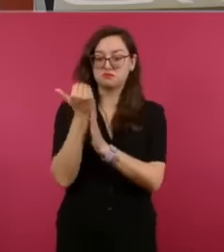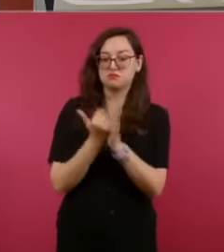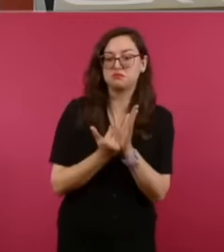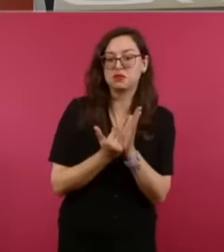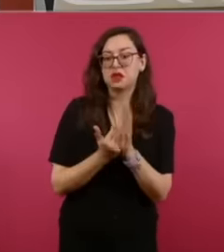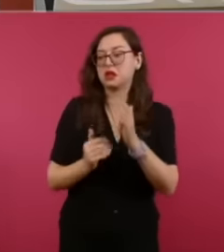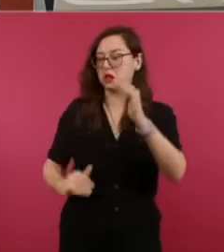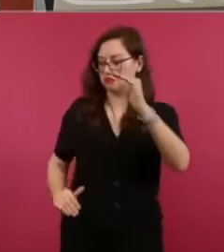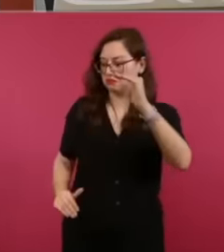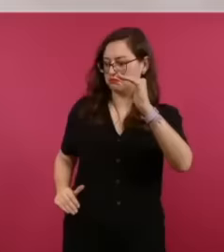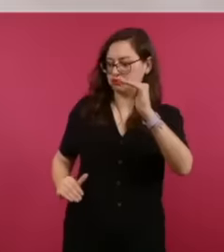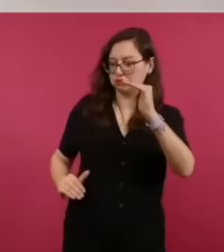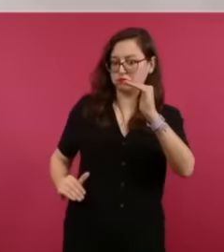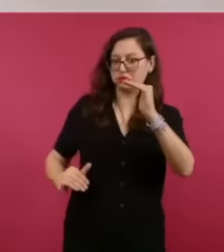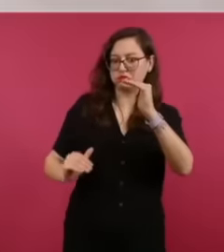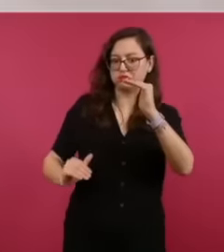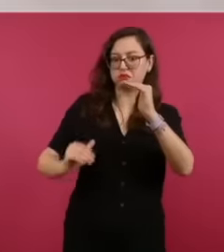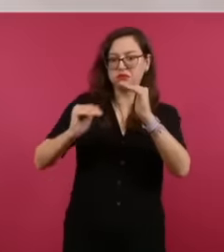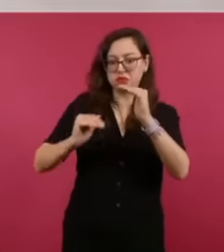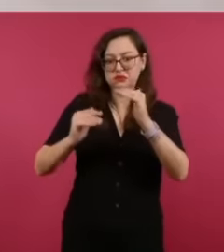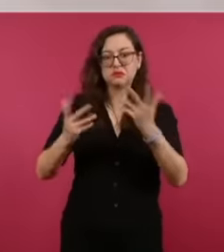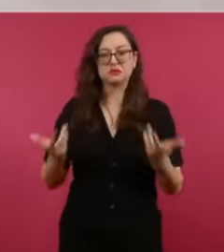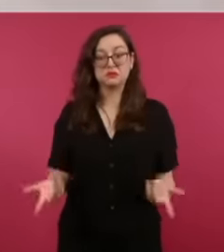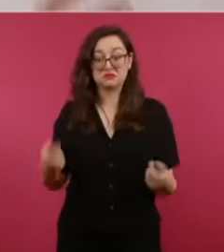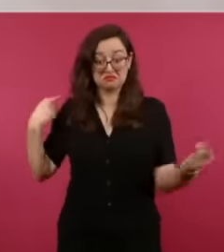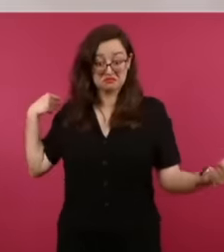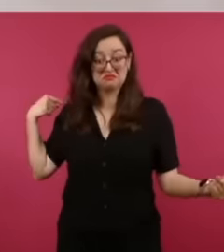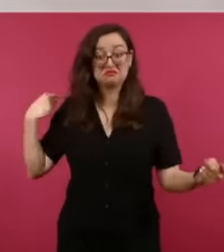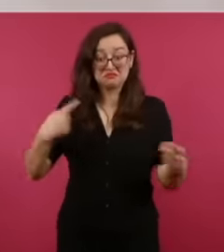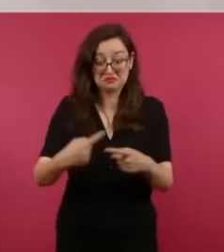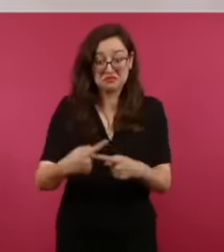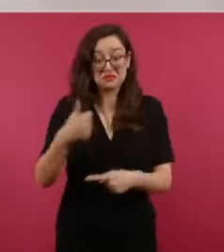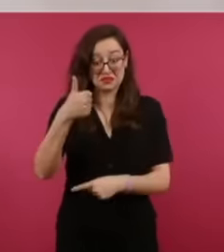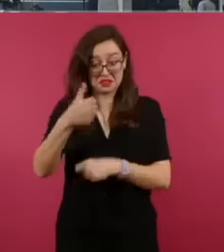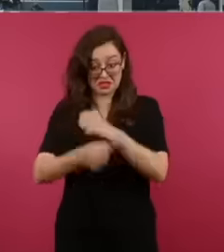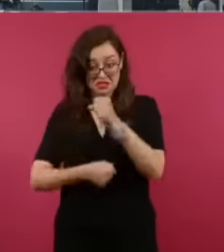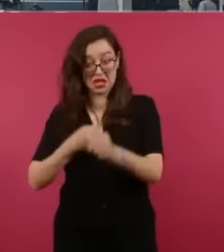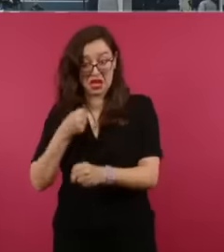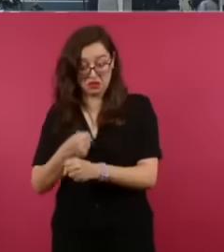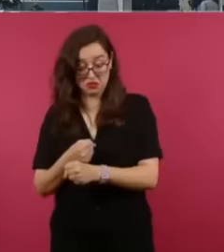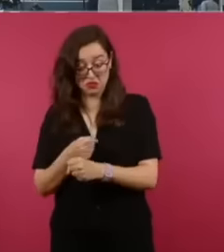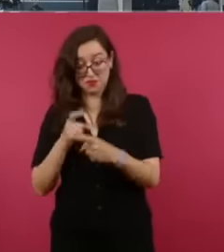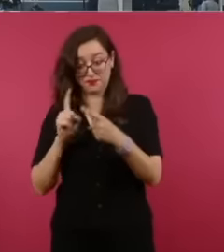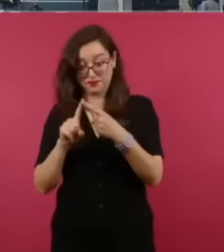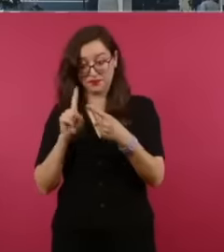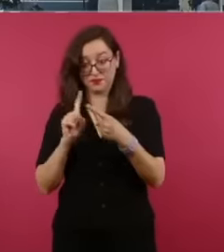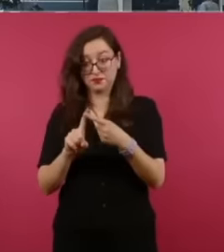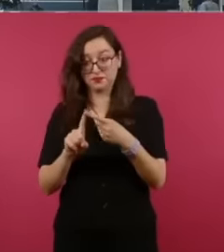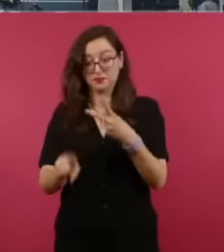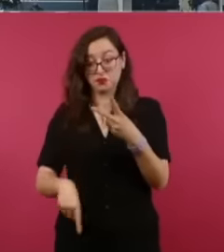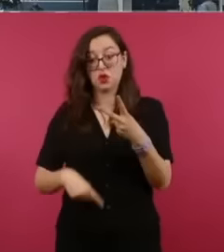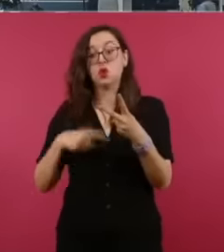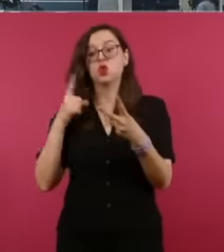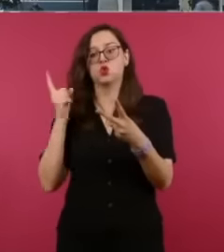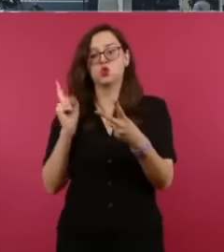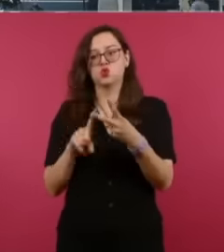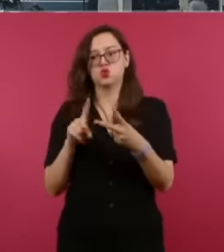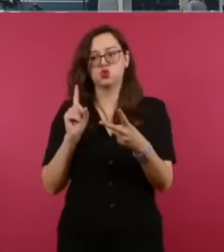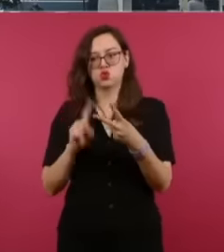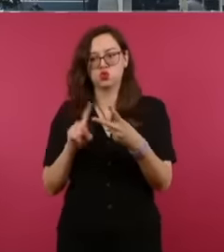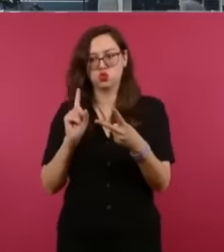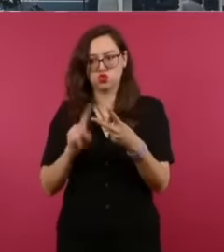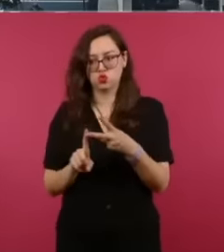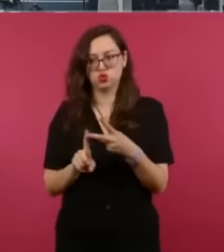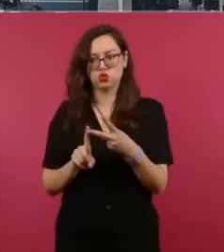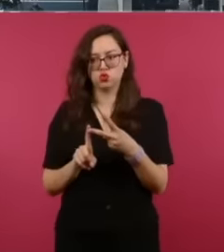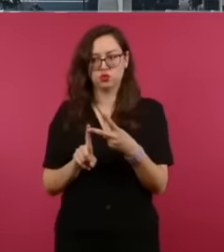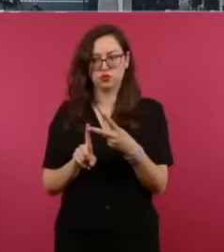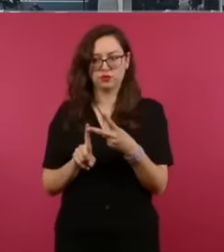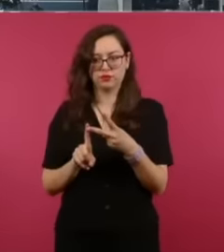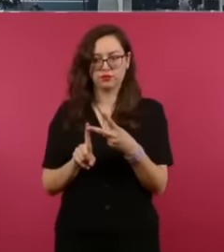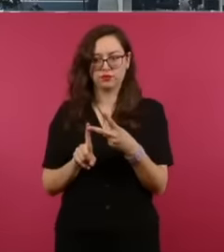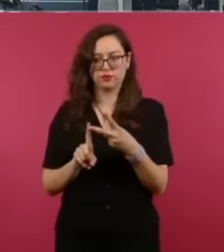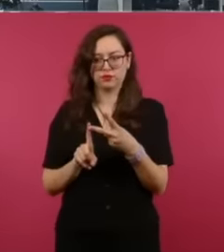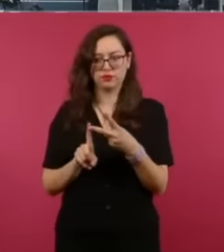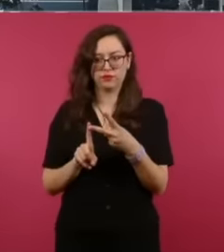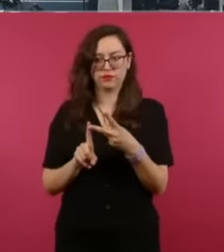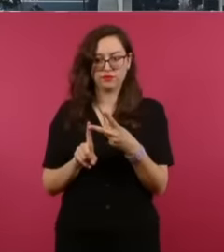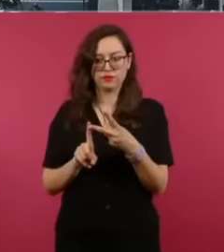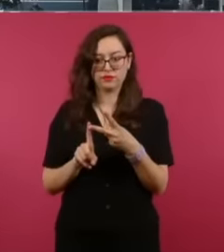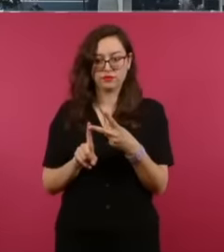that is, on the one hand, what second When we arrived, public investment was 500,000